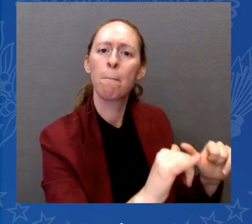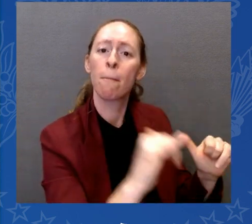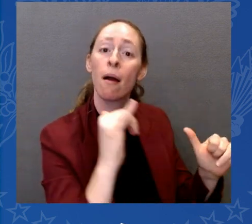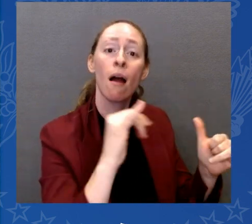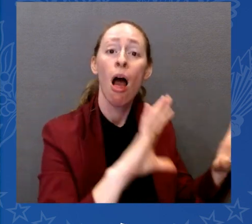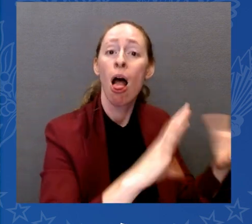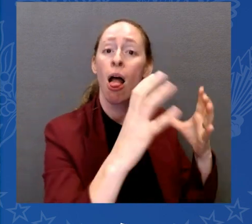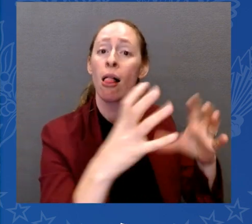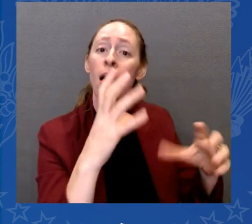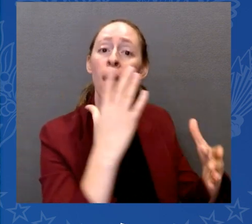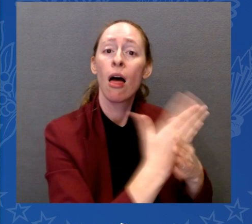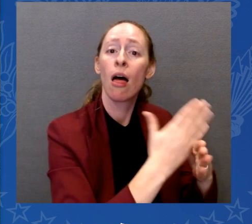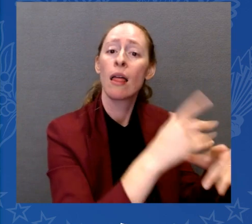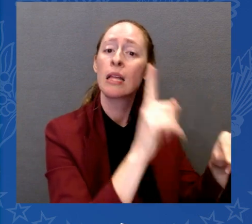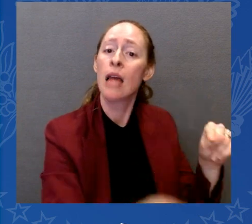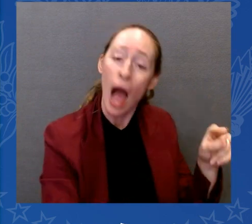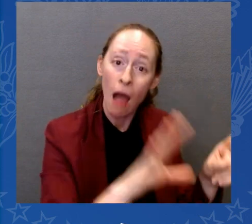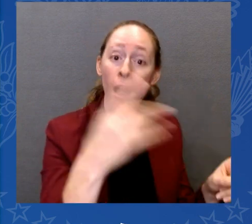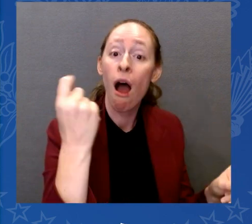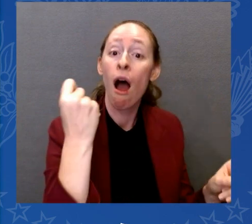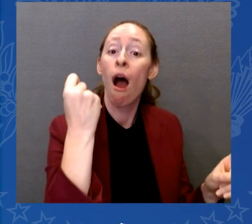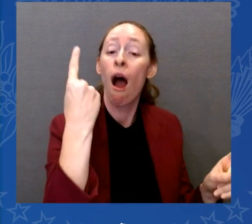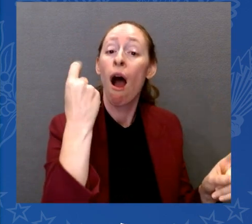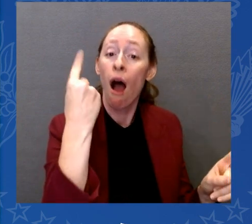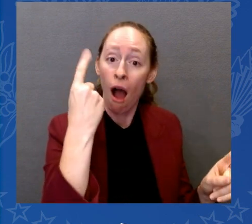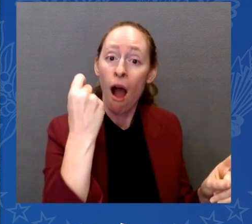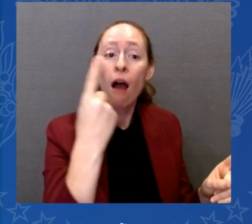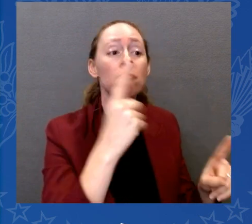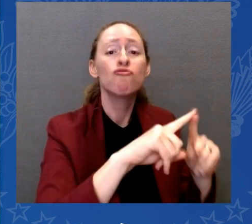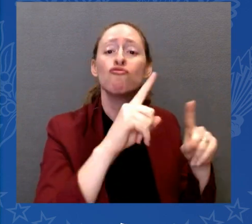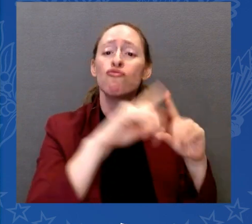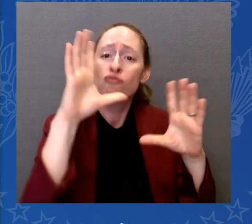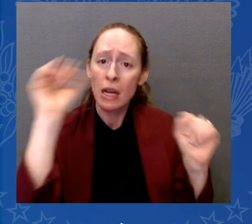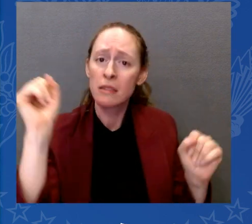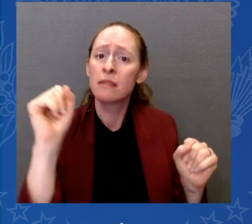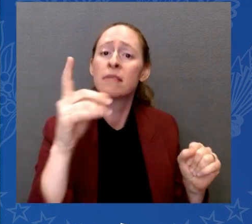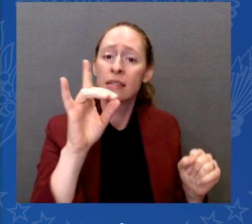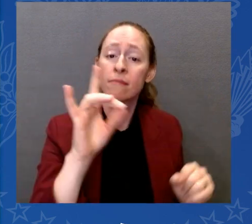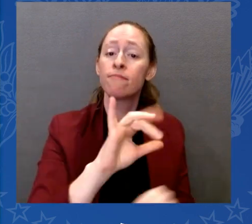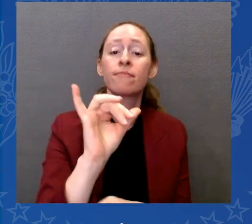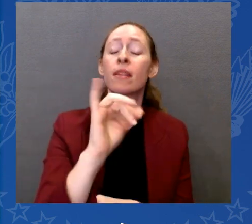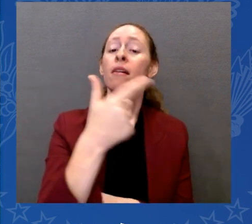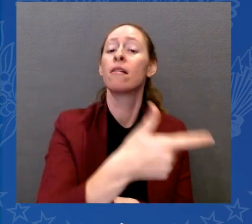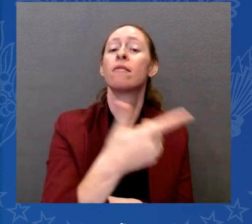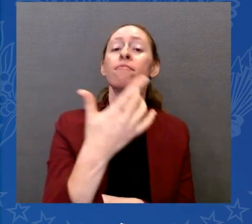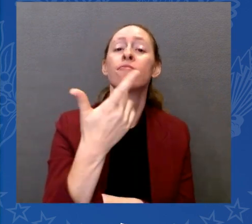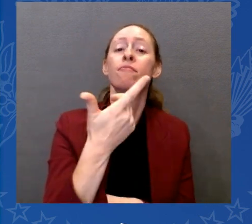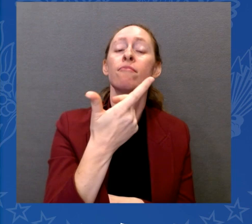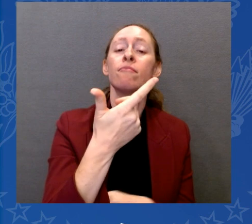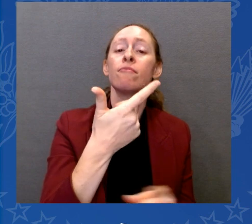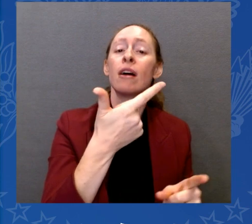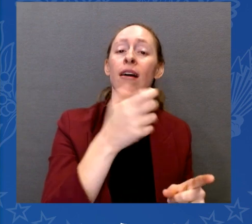to Colorado's Canyons of the Ancients. Today, we're auth- -- the authorities under the Antiquities Act,